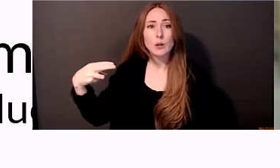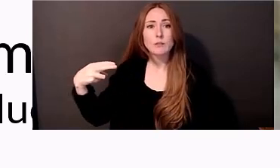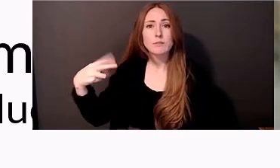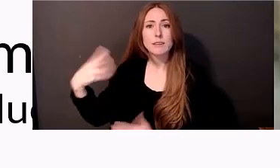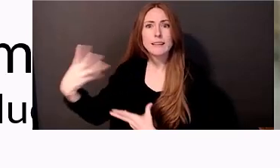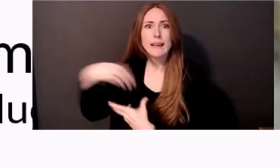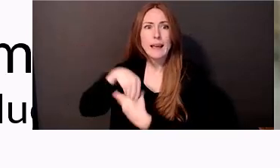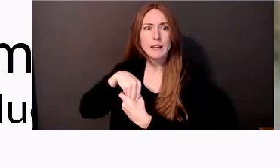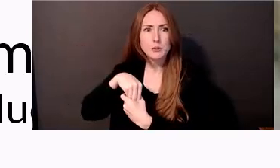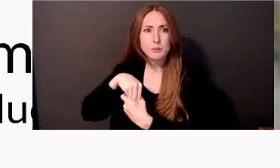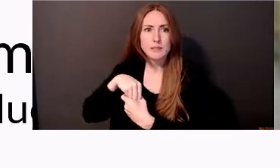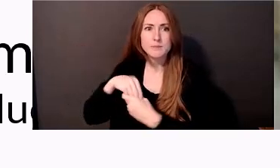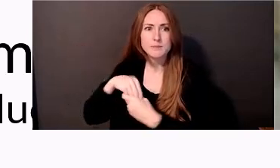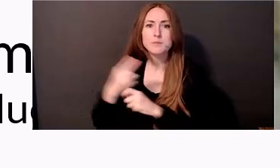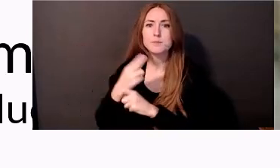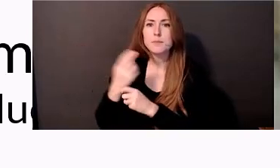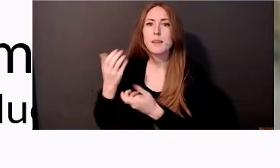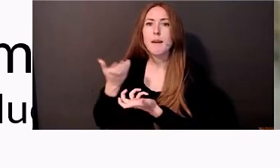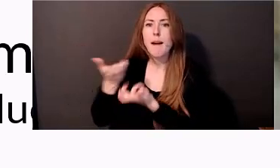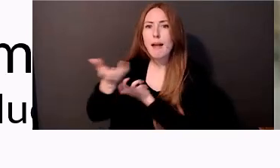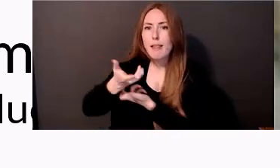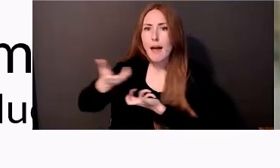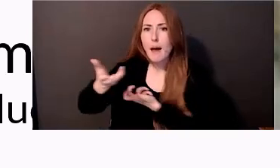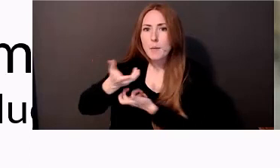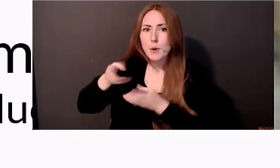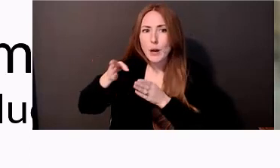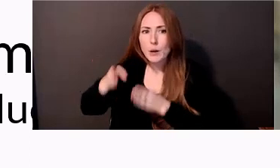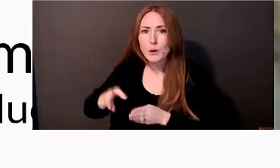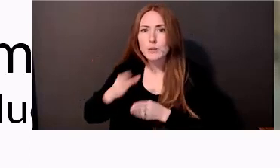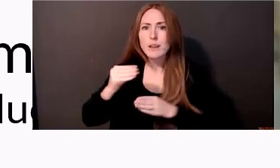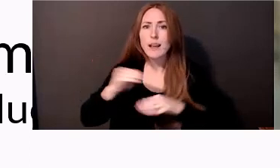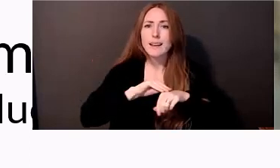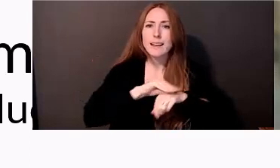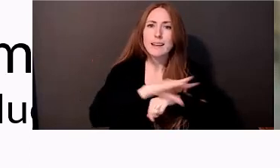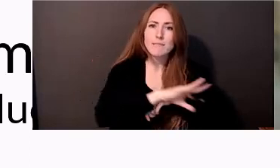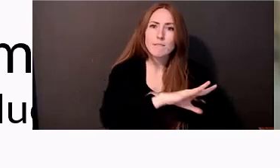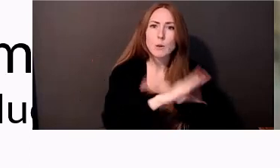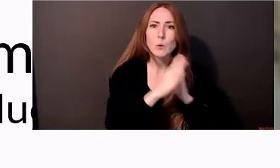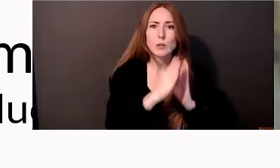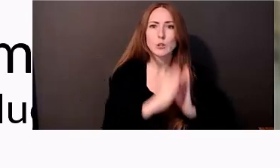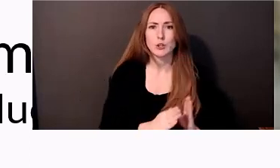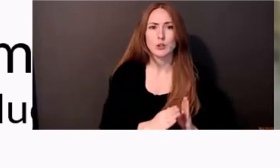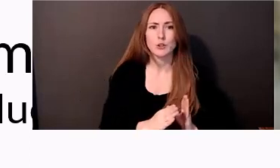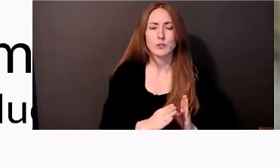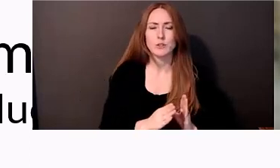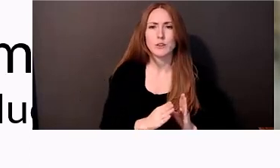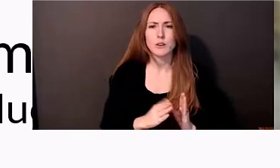So engage those stakeholders throughout. Make them feel like they're part of what you're doing.